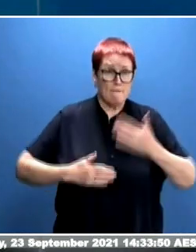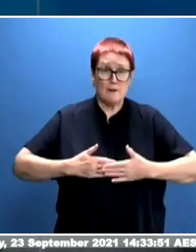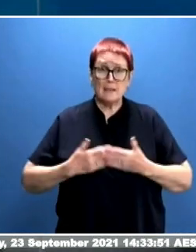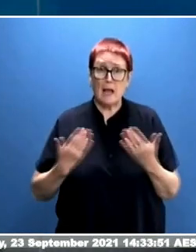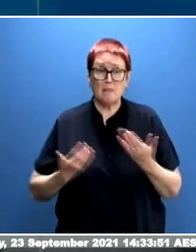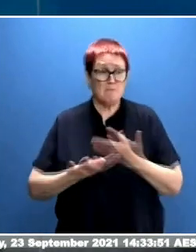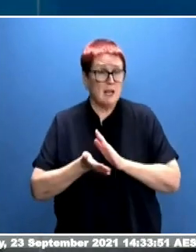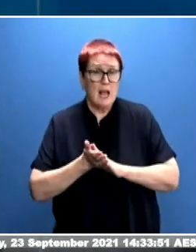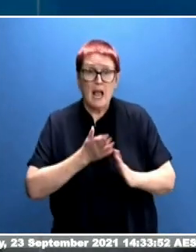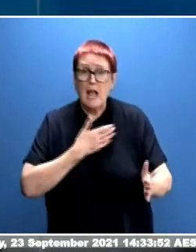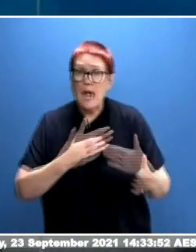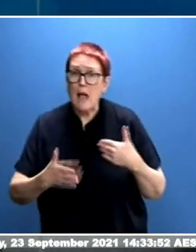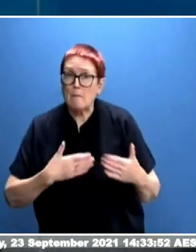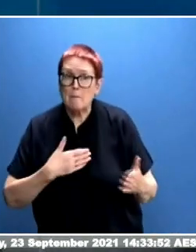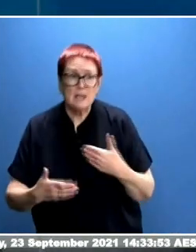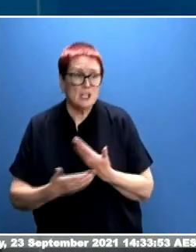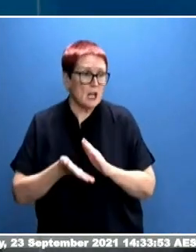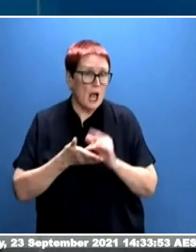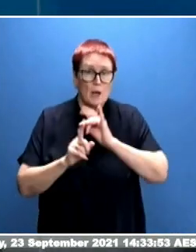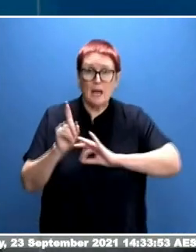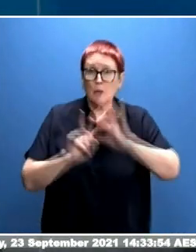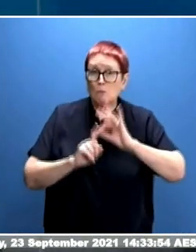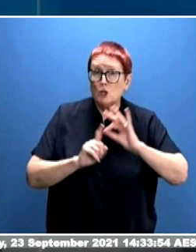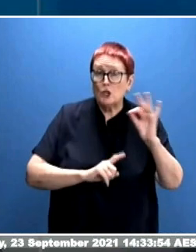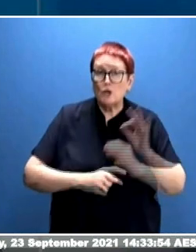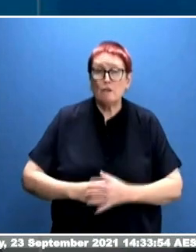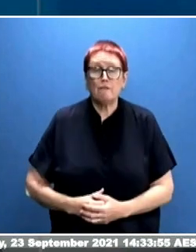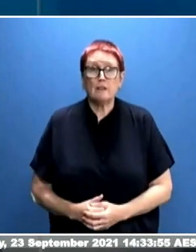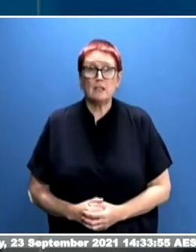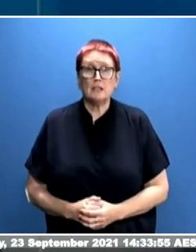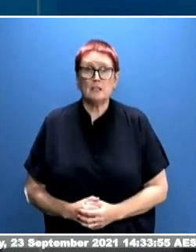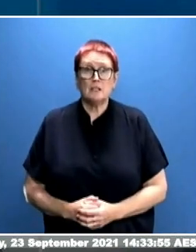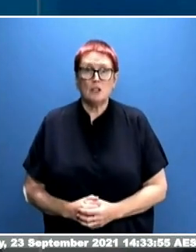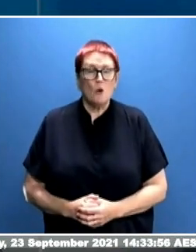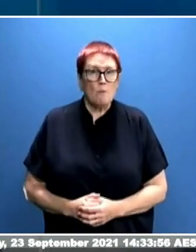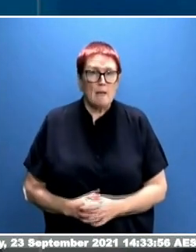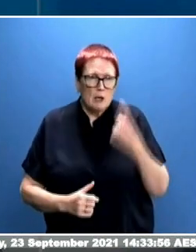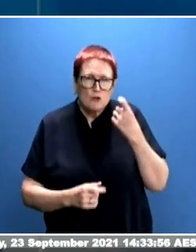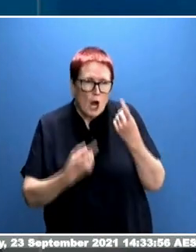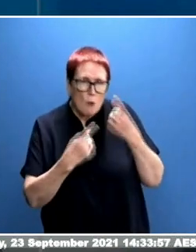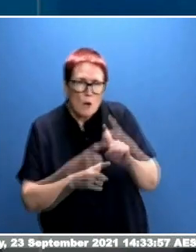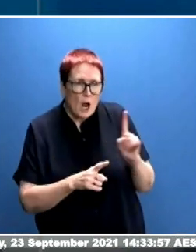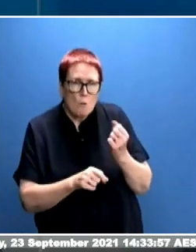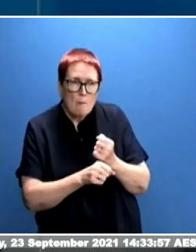and how they could do better and identify what may be triggers for the young people, what might support their behaviours.